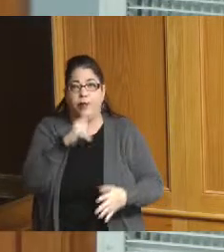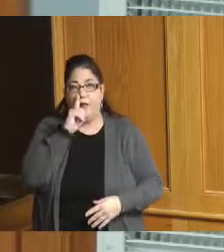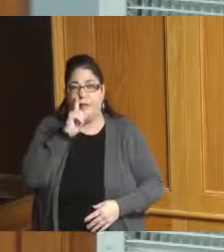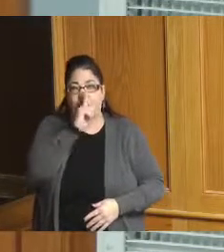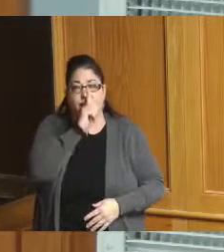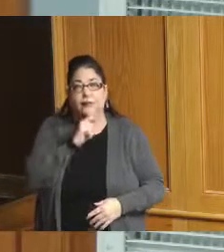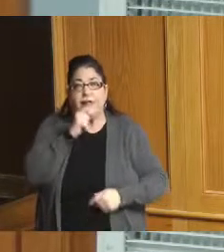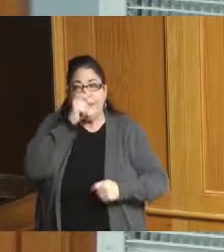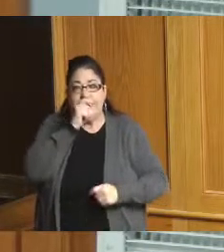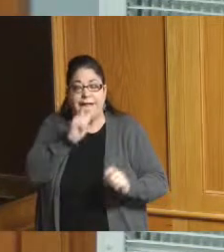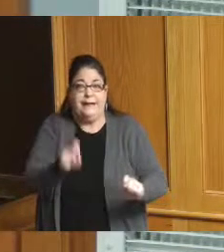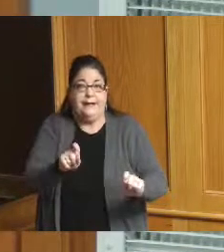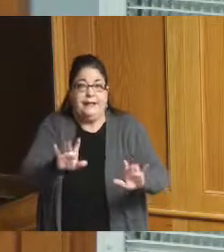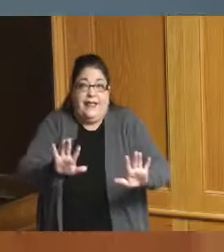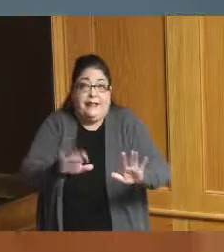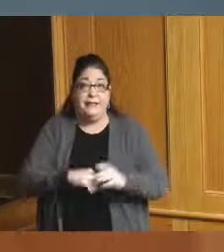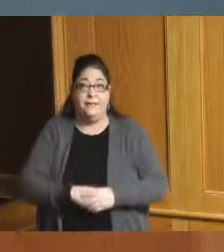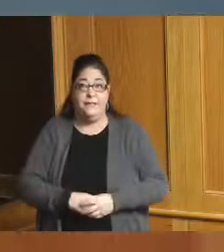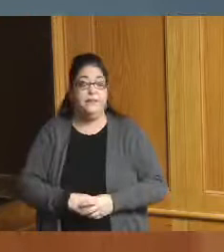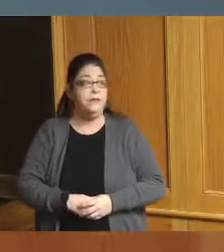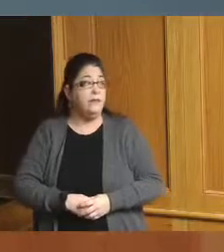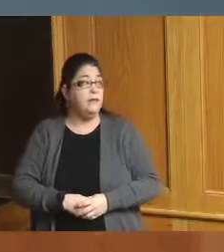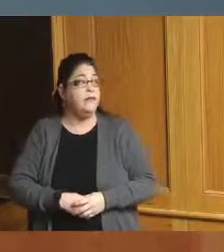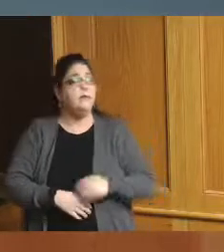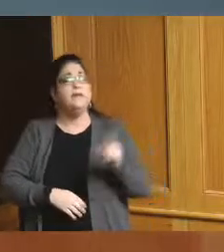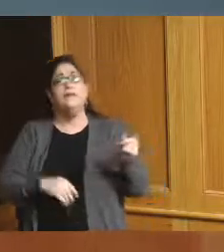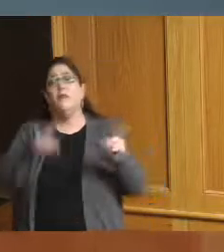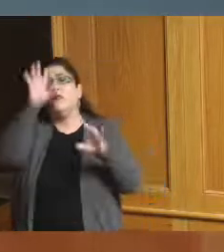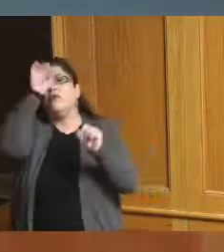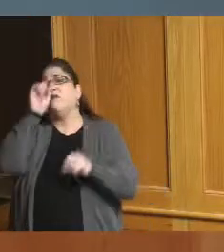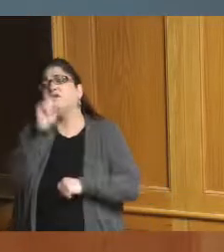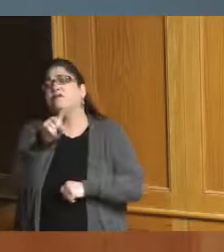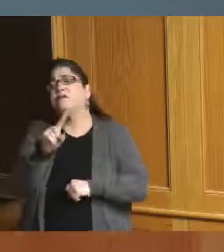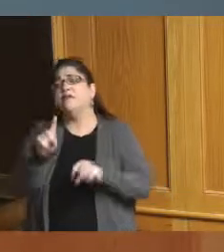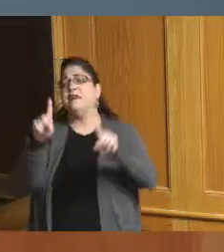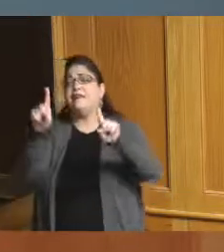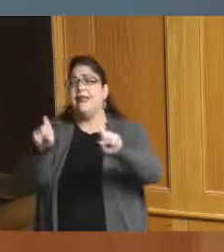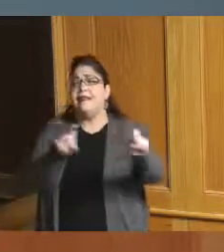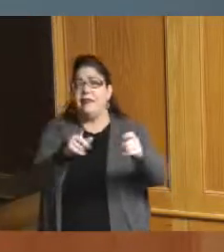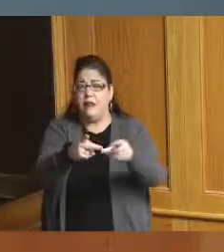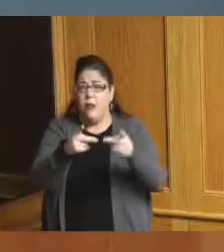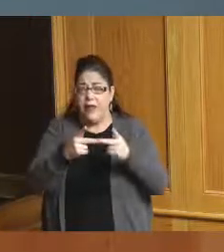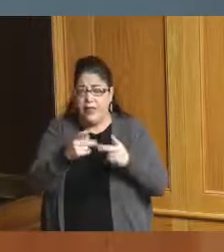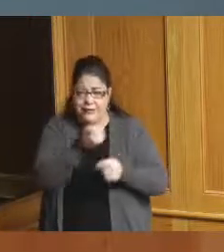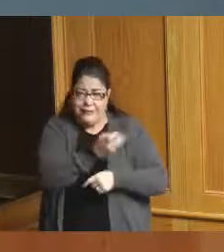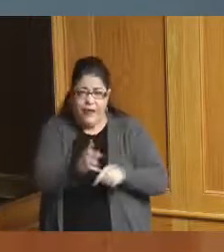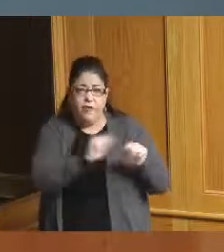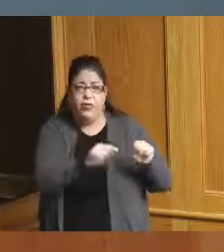at testing locations there are numerous ones the problem now that is coming up that I received is